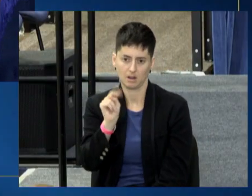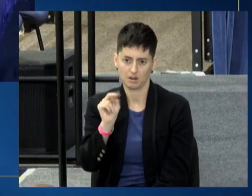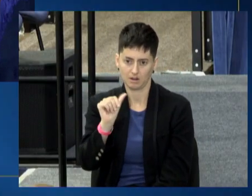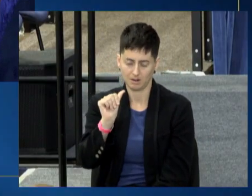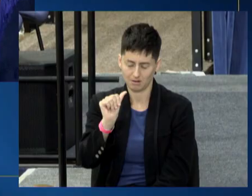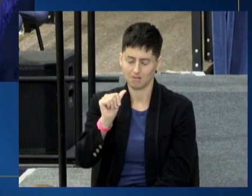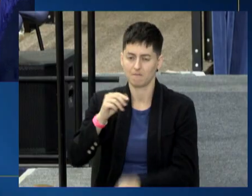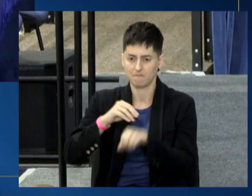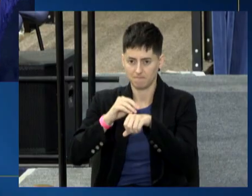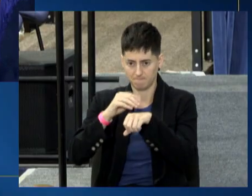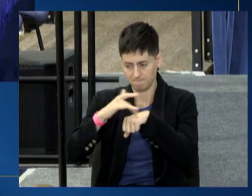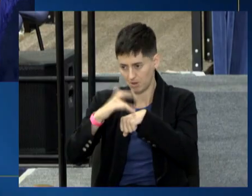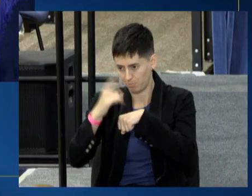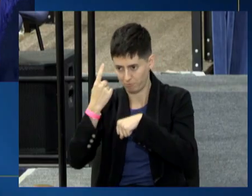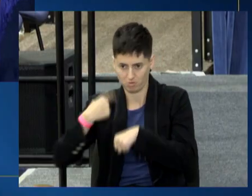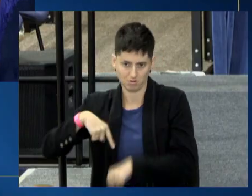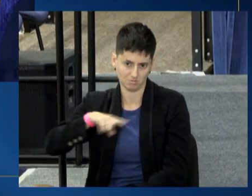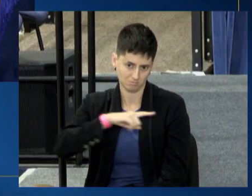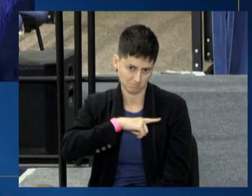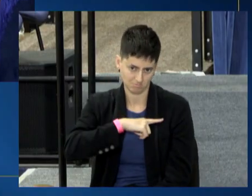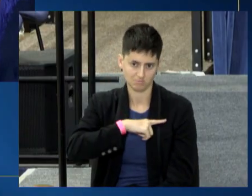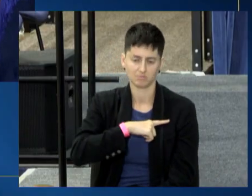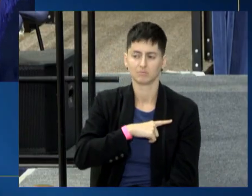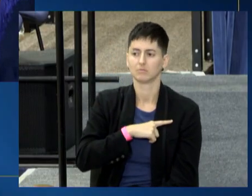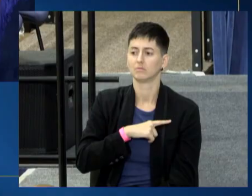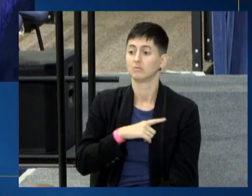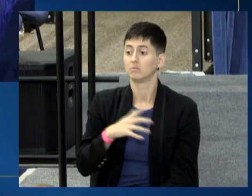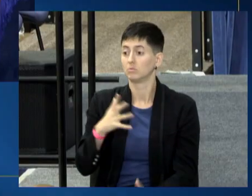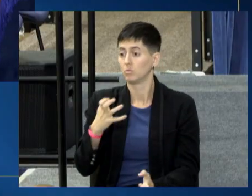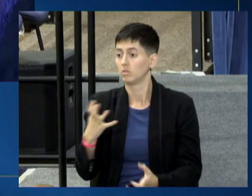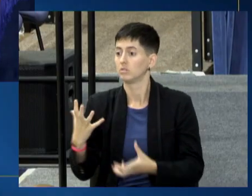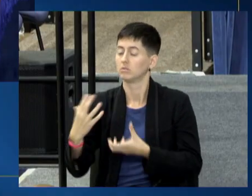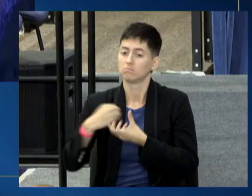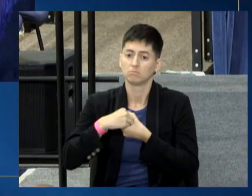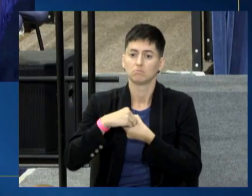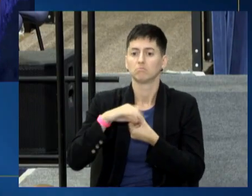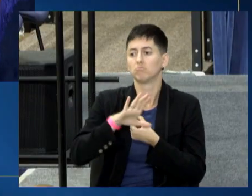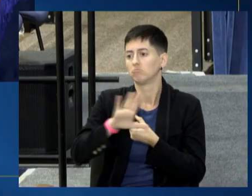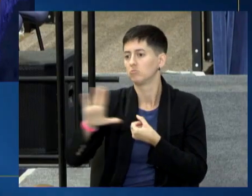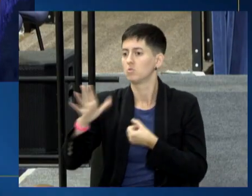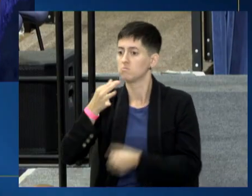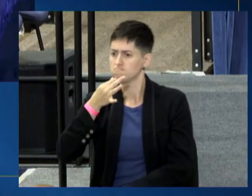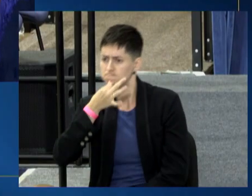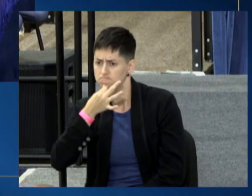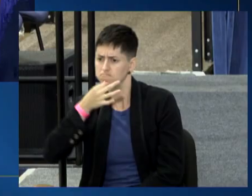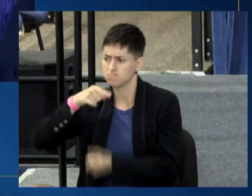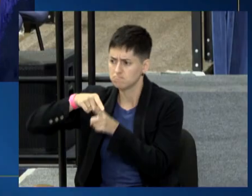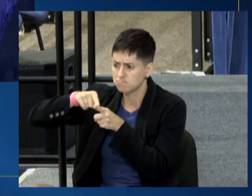And by combining your expertise and insights and digital medicine, we can unlock progress